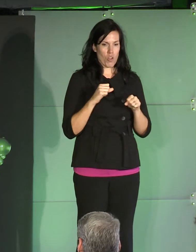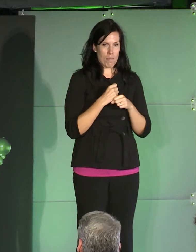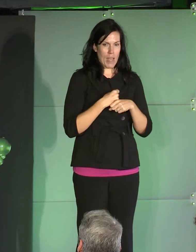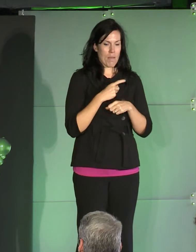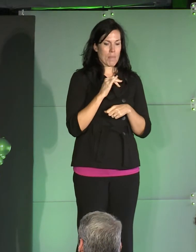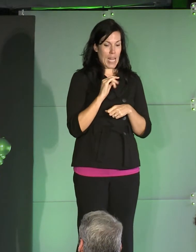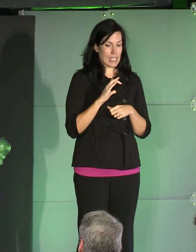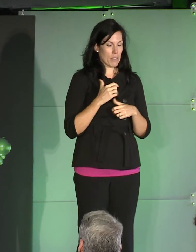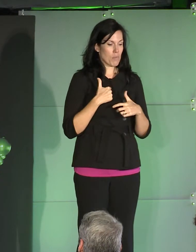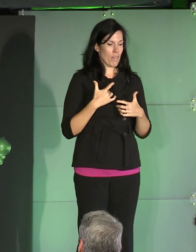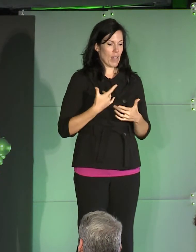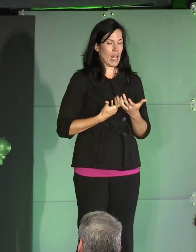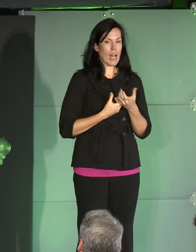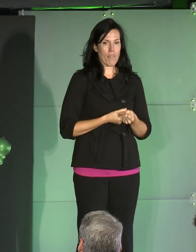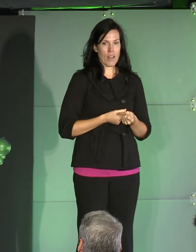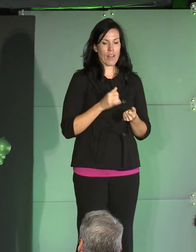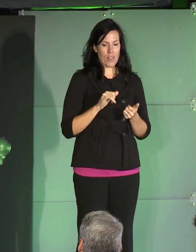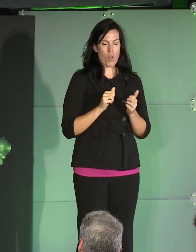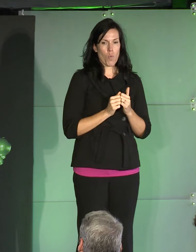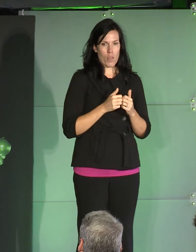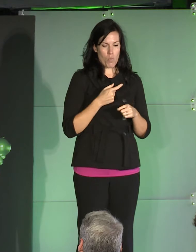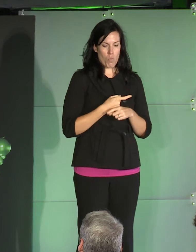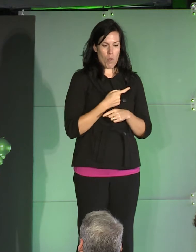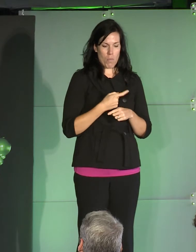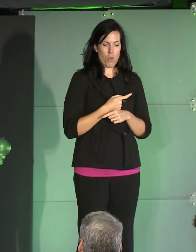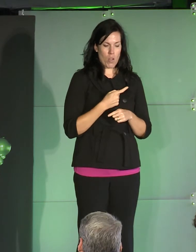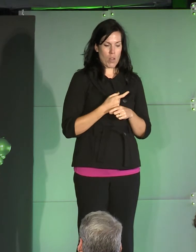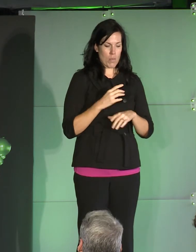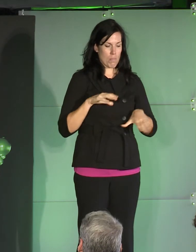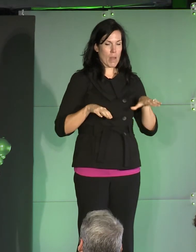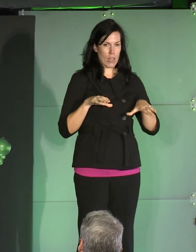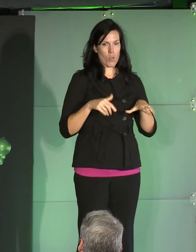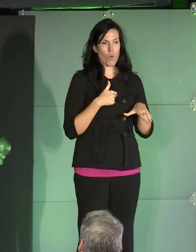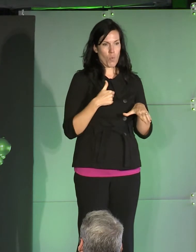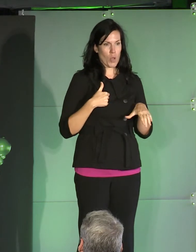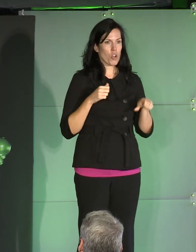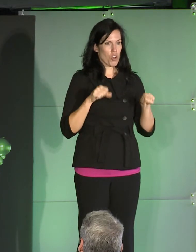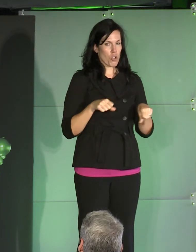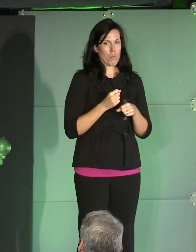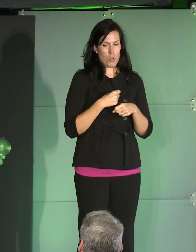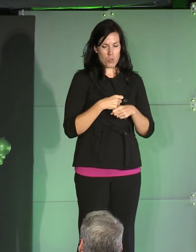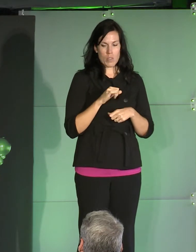So we feel confident that through proper balances, we could actually produce that.